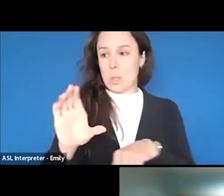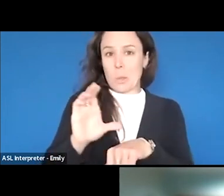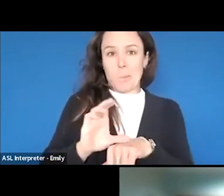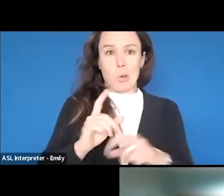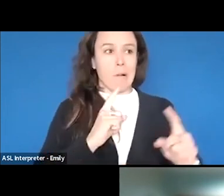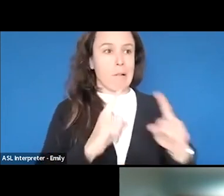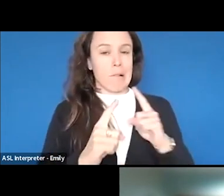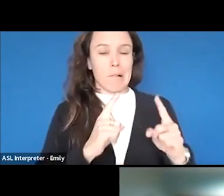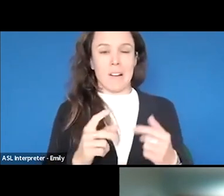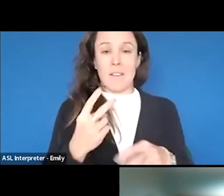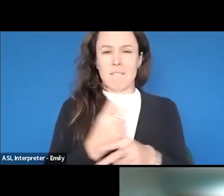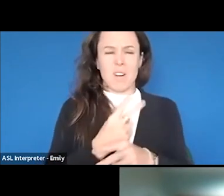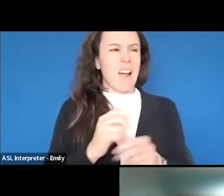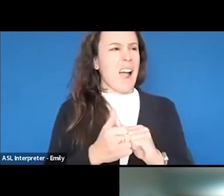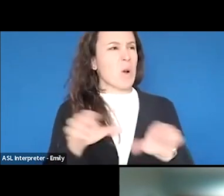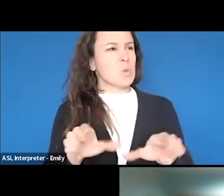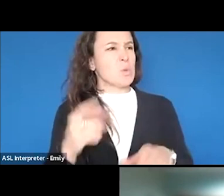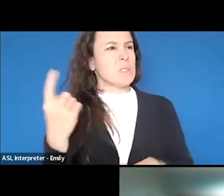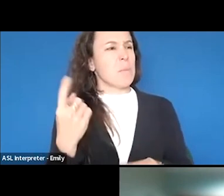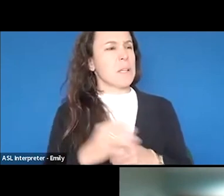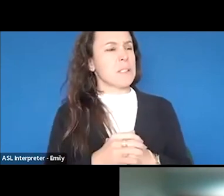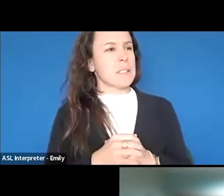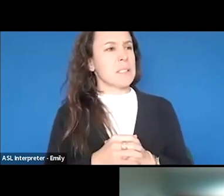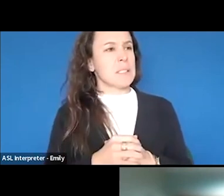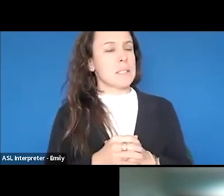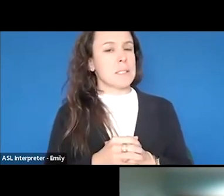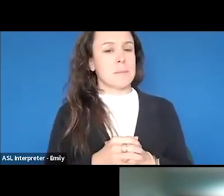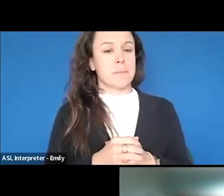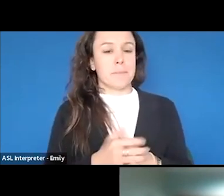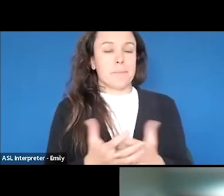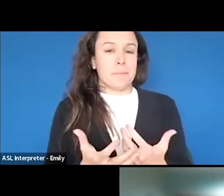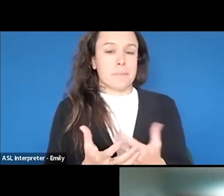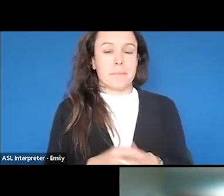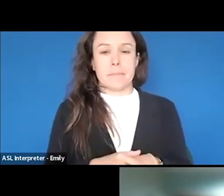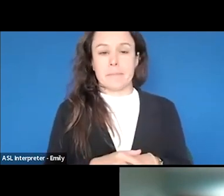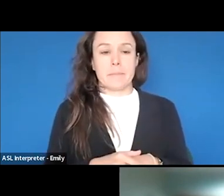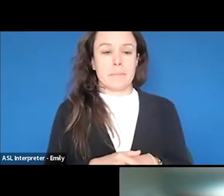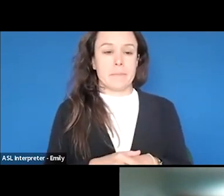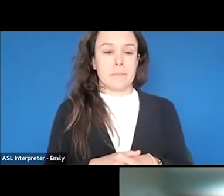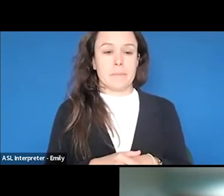figure out how to do something, not something that I could easily express by you know some